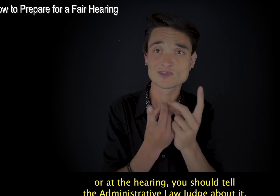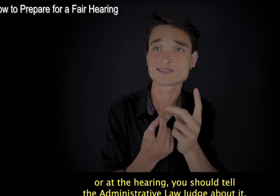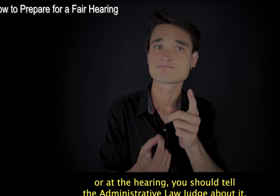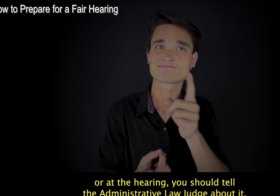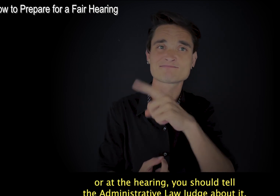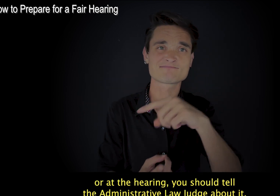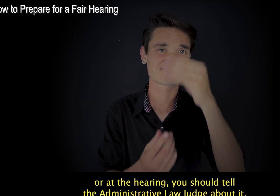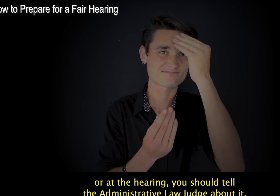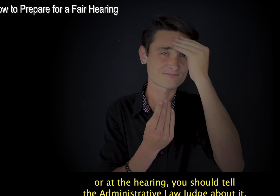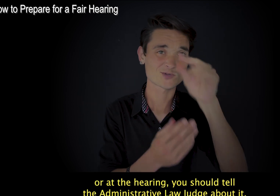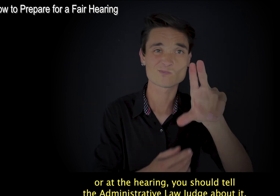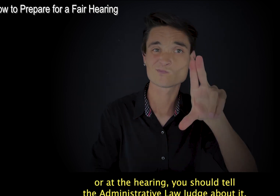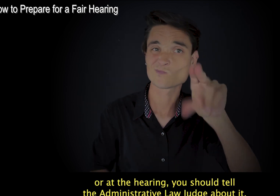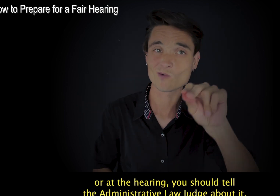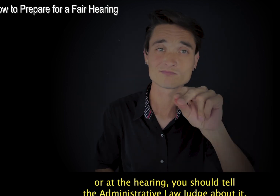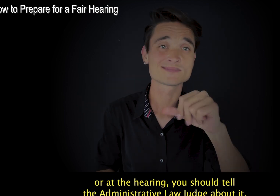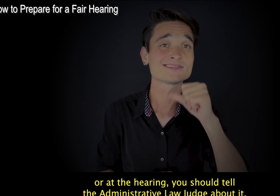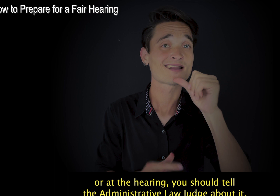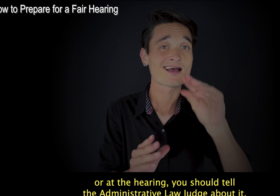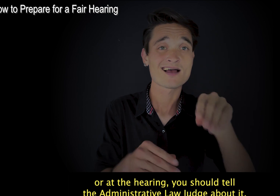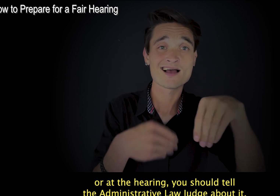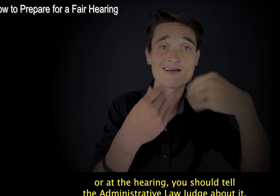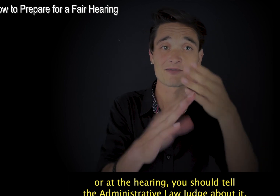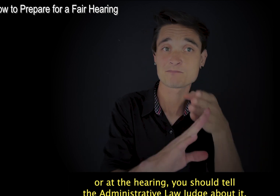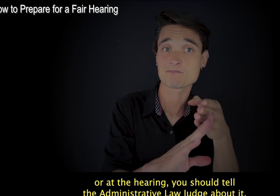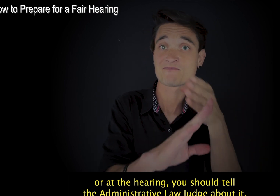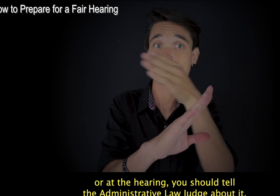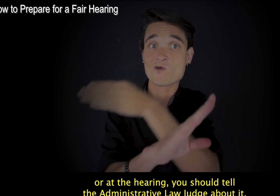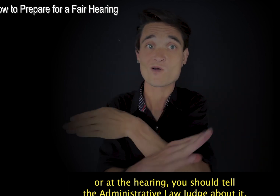or at the hearing, you should tell the Administrative Law Judge about it.